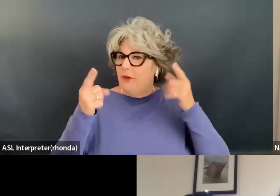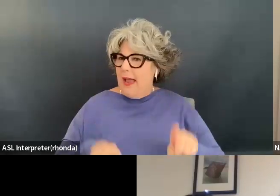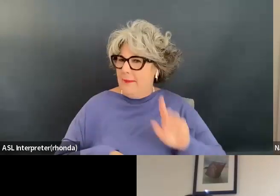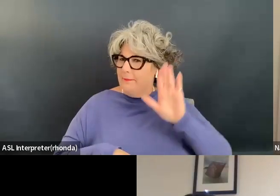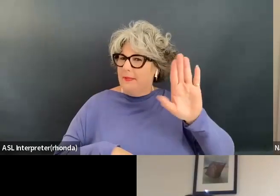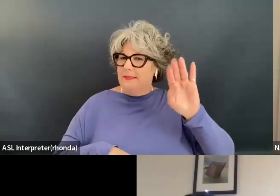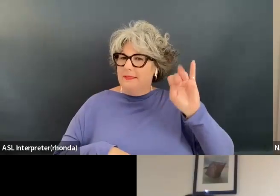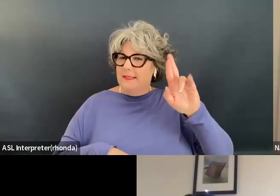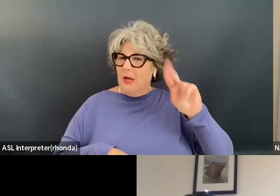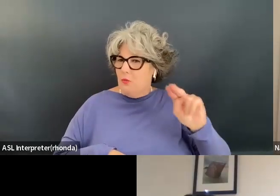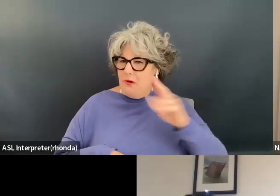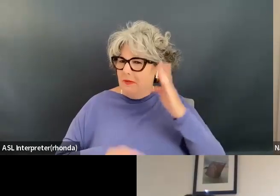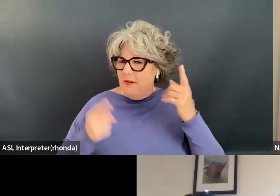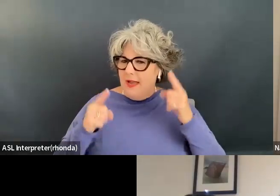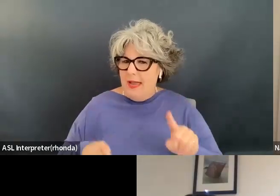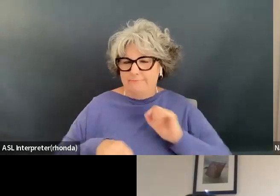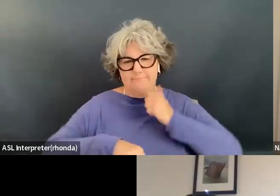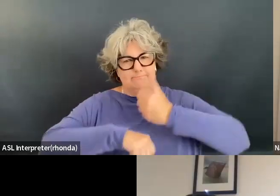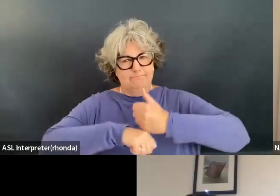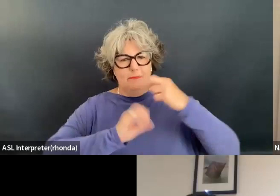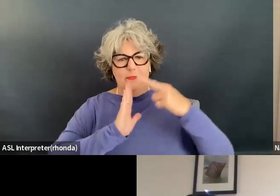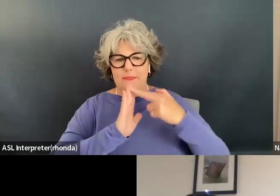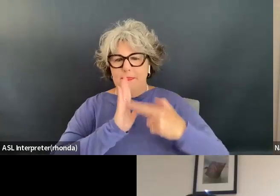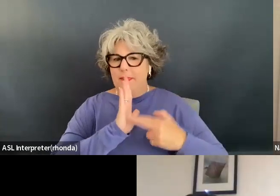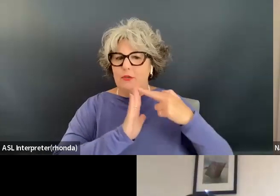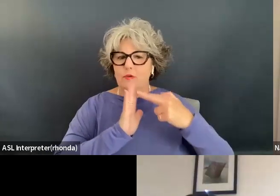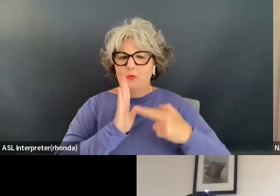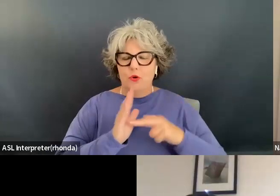because we have set these rules. We have our women covered,